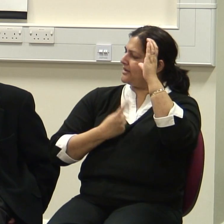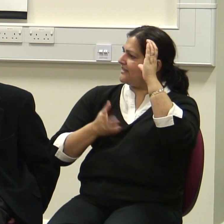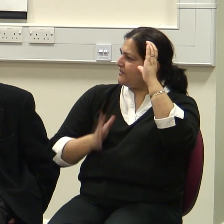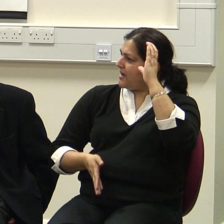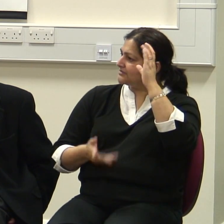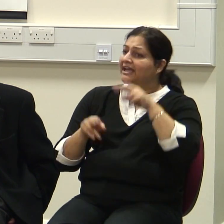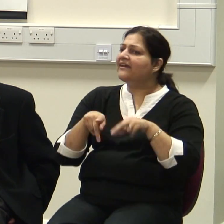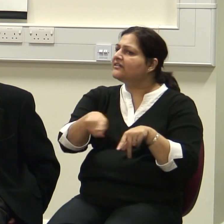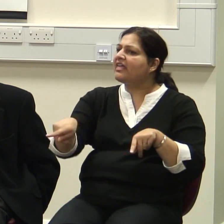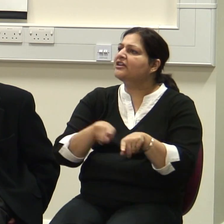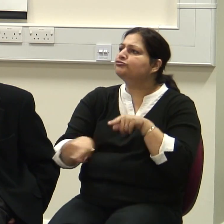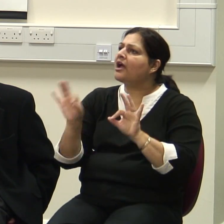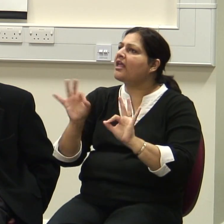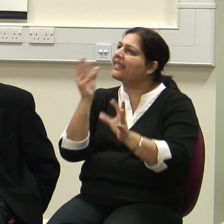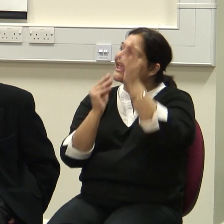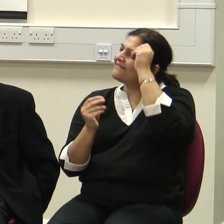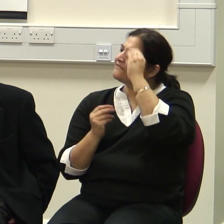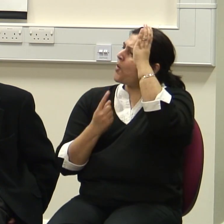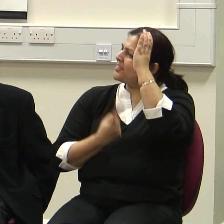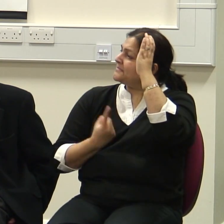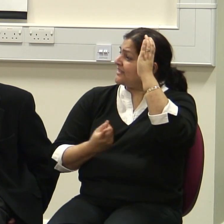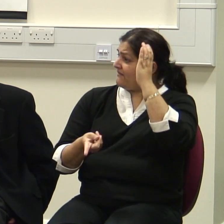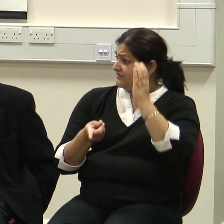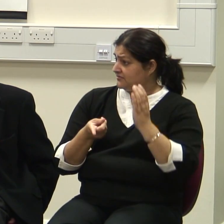are a dead duck.